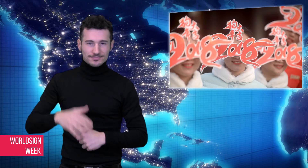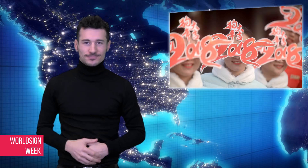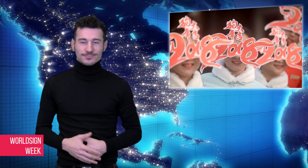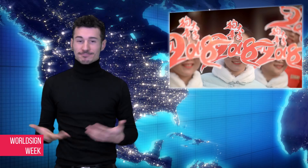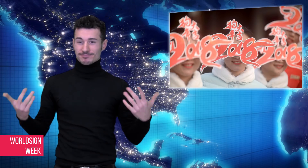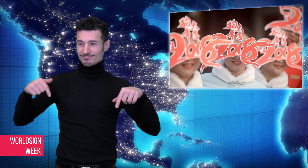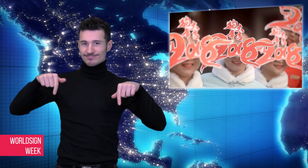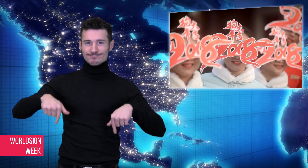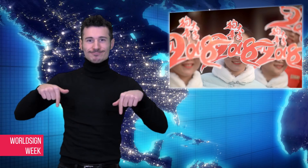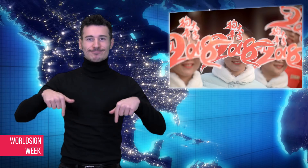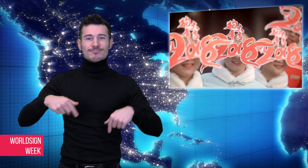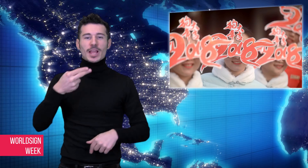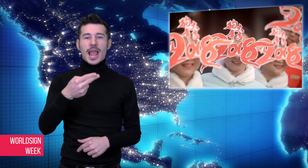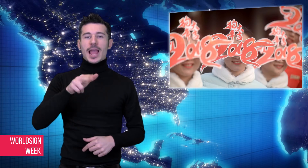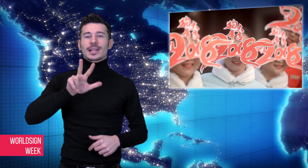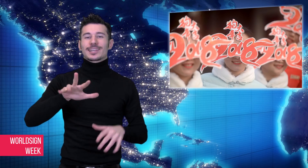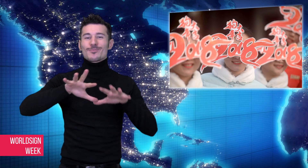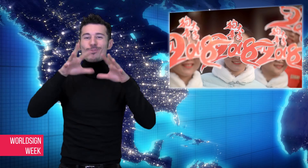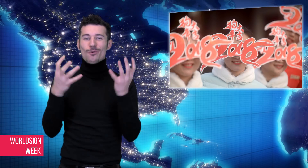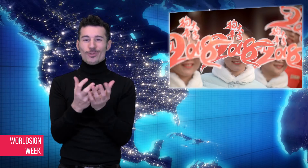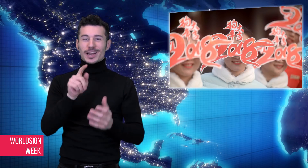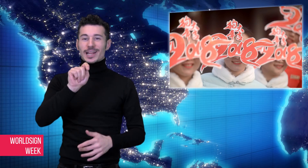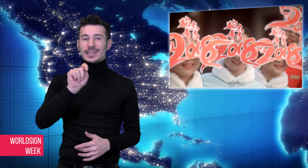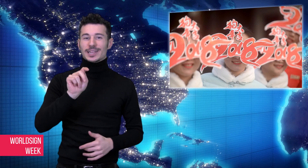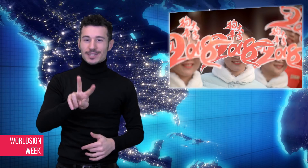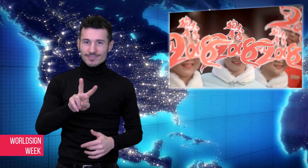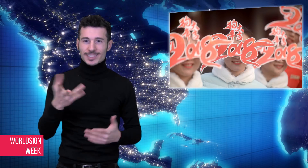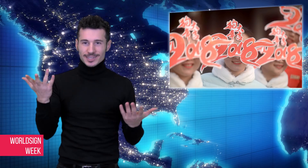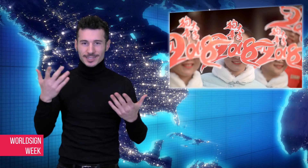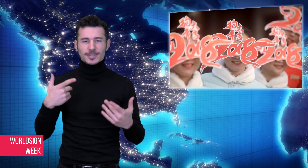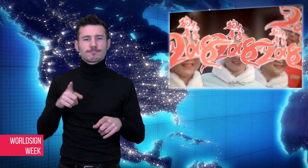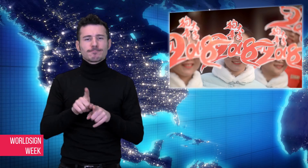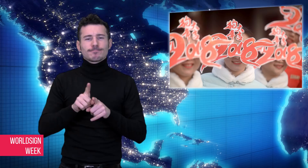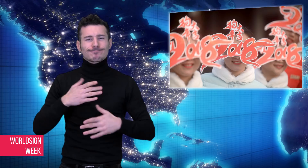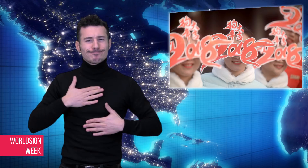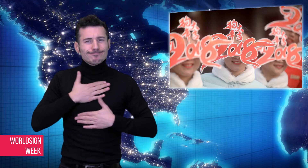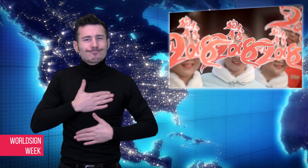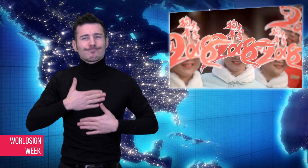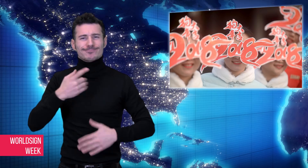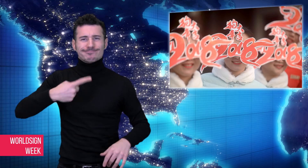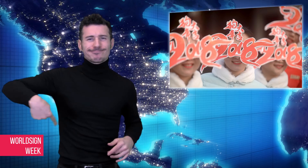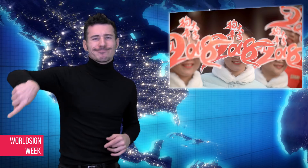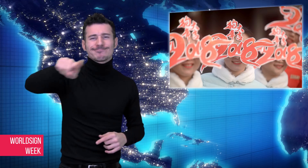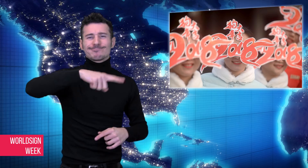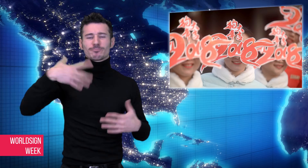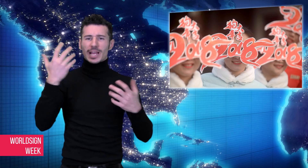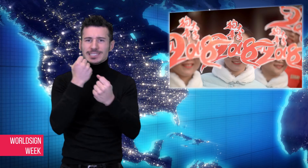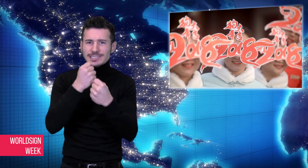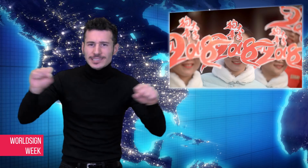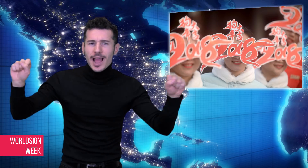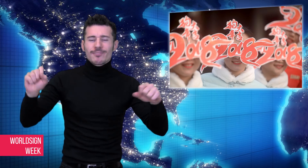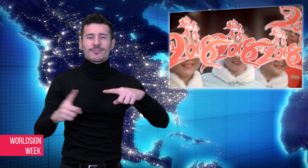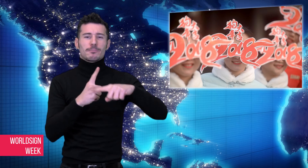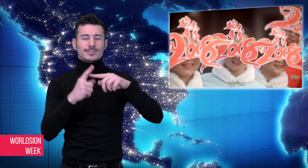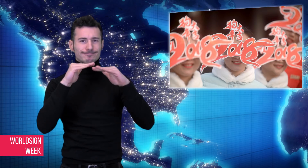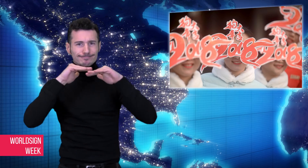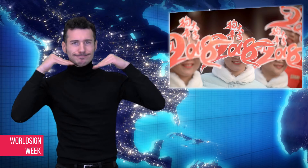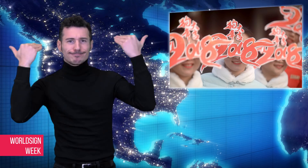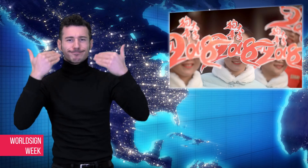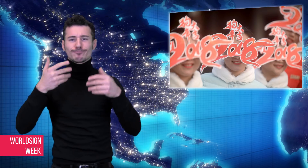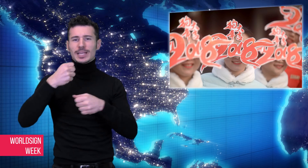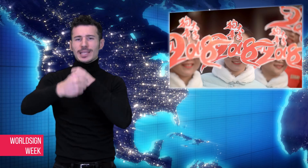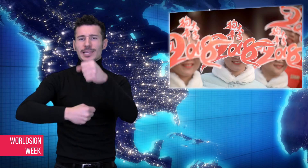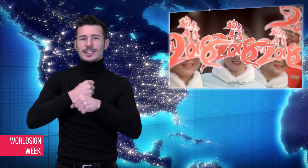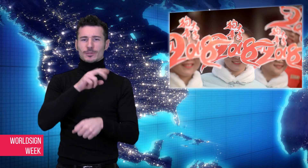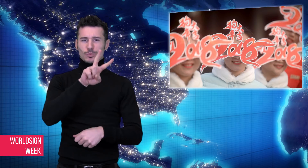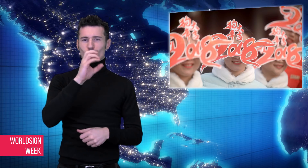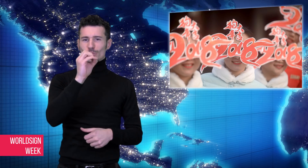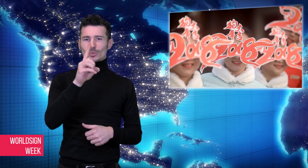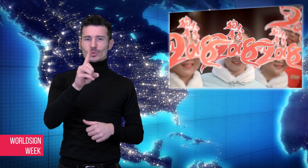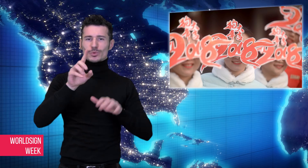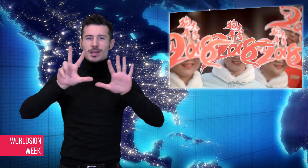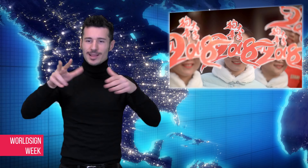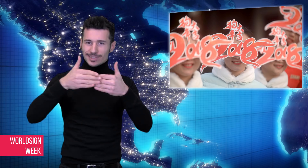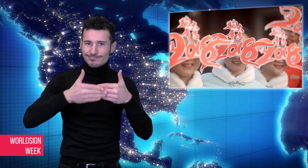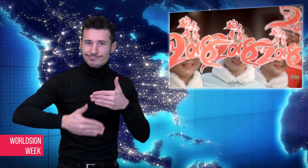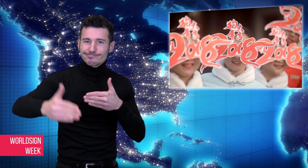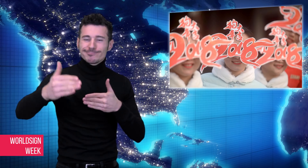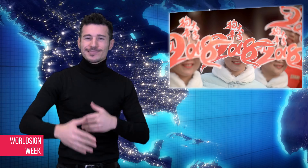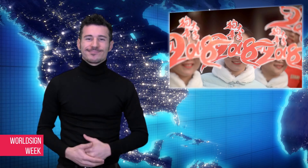a safe and happy 2018!